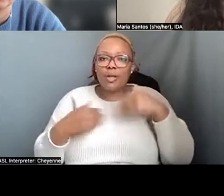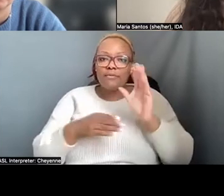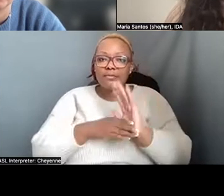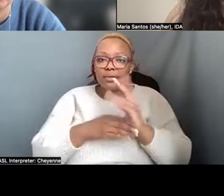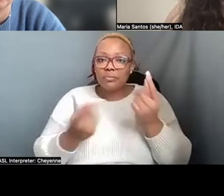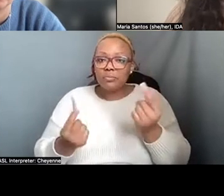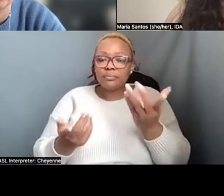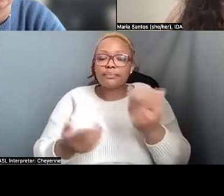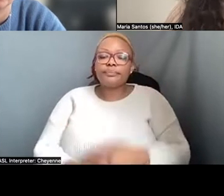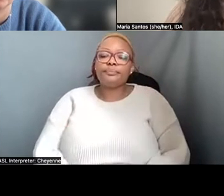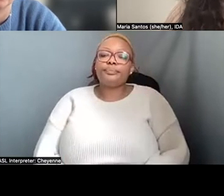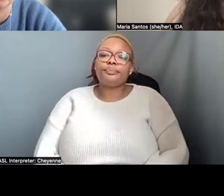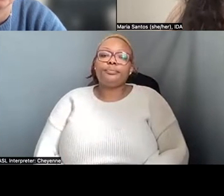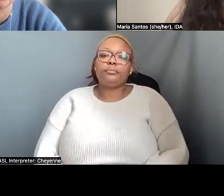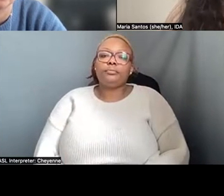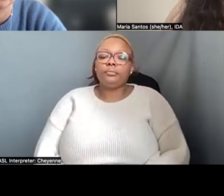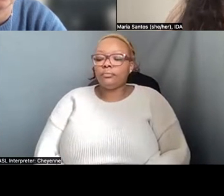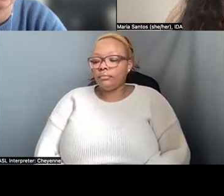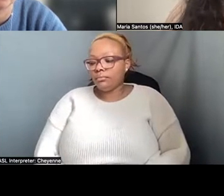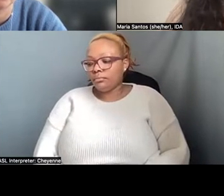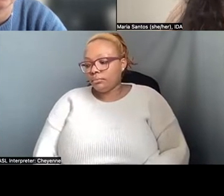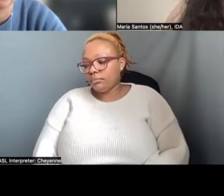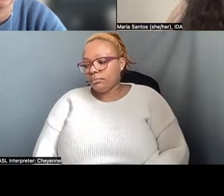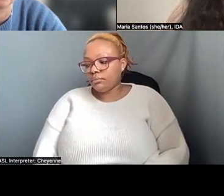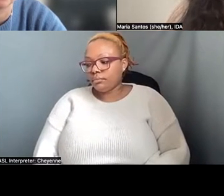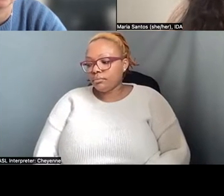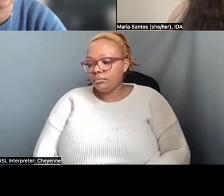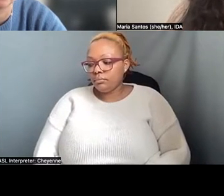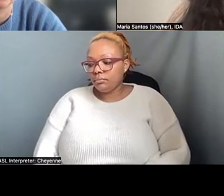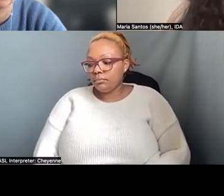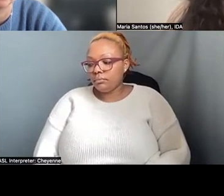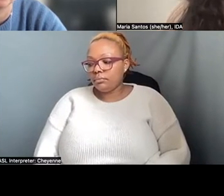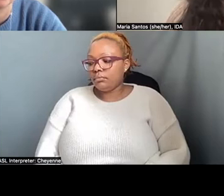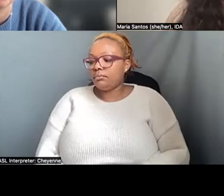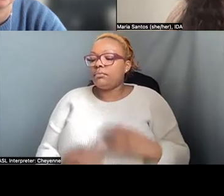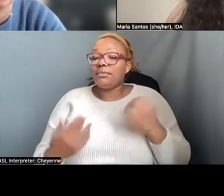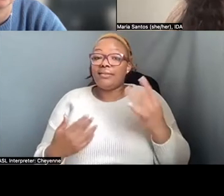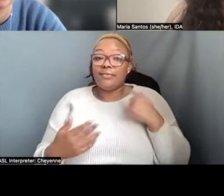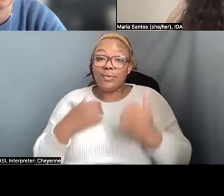I feel like that is a very -- if you want to send us a DVD, we could talk about